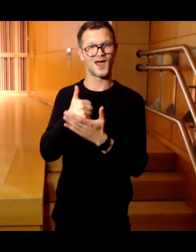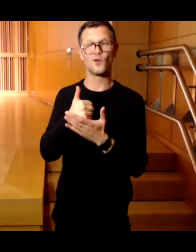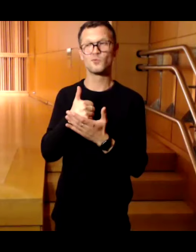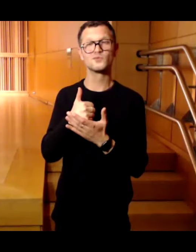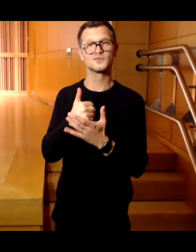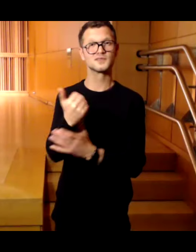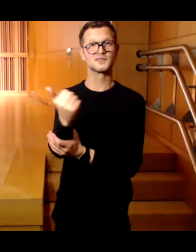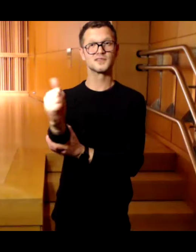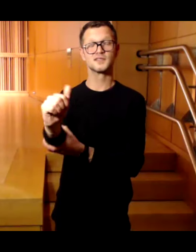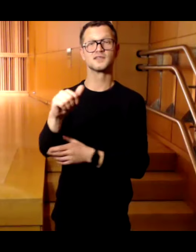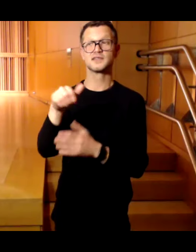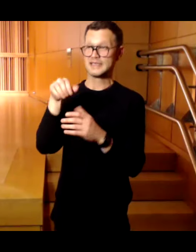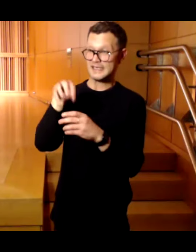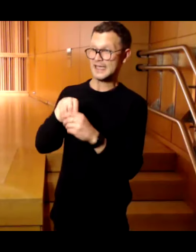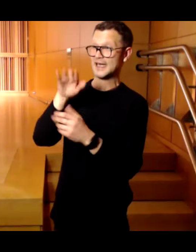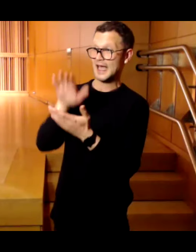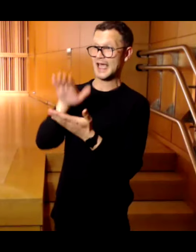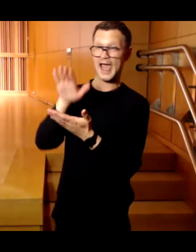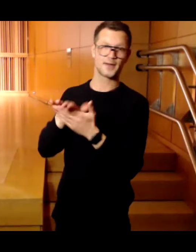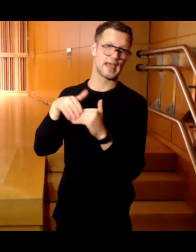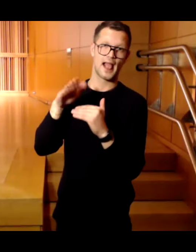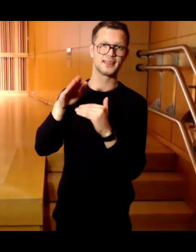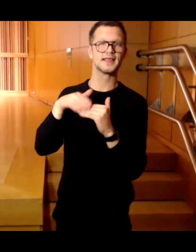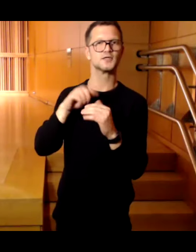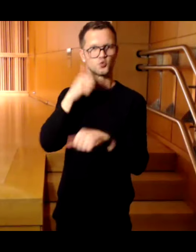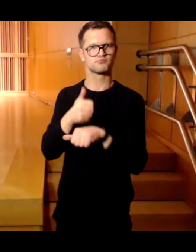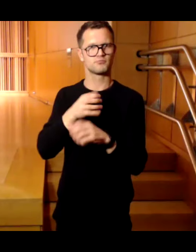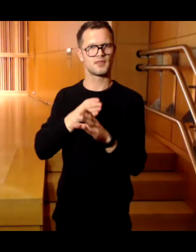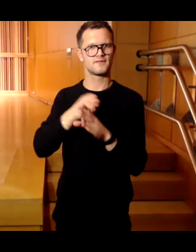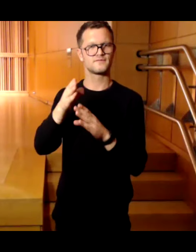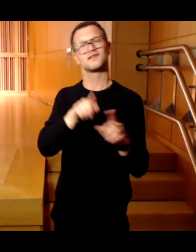In the academy to create a field. Black Queer Studies.